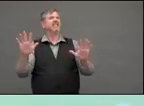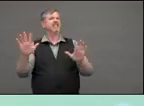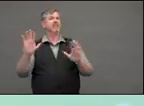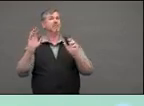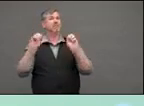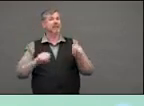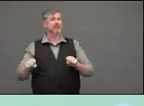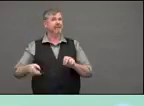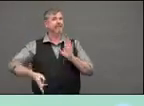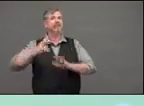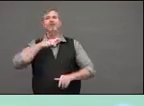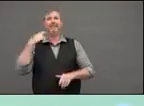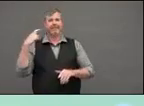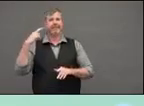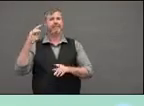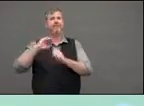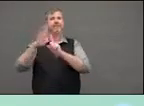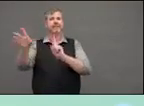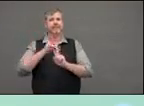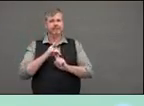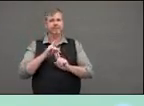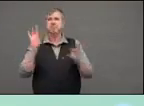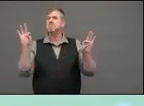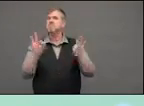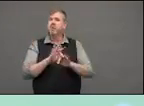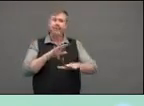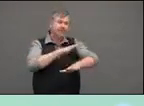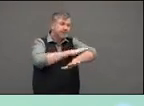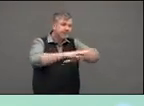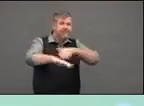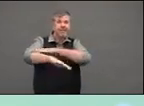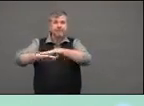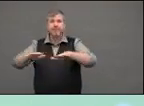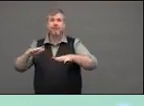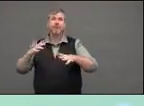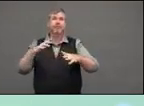so i think that's kind of a best practice